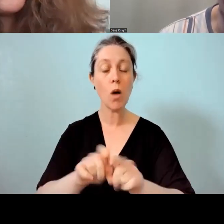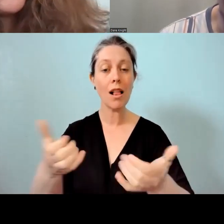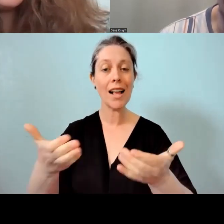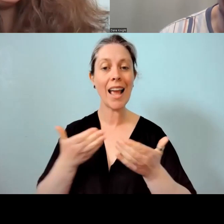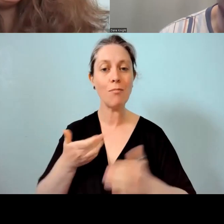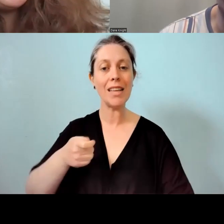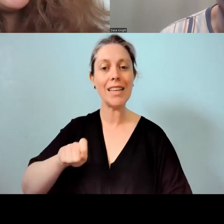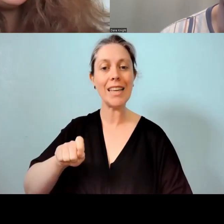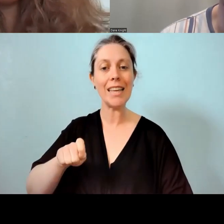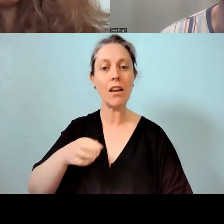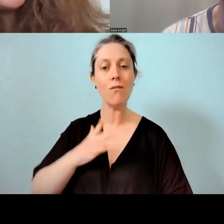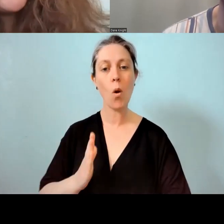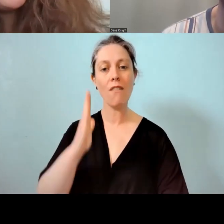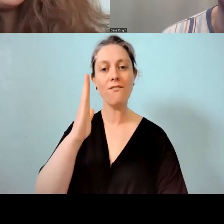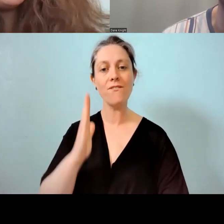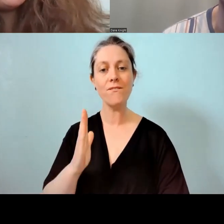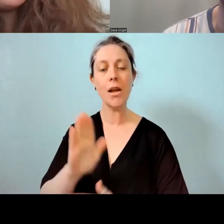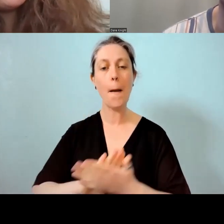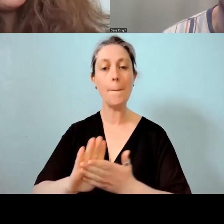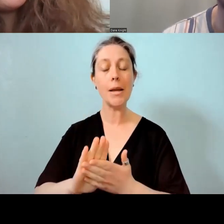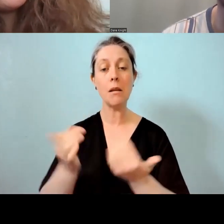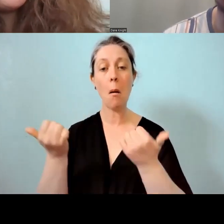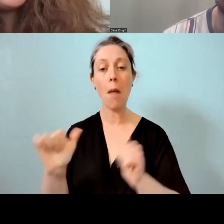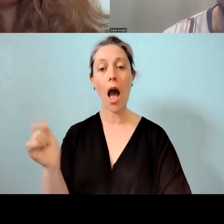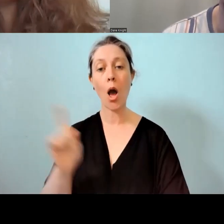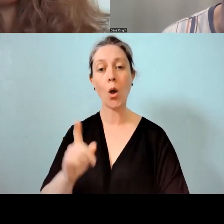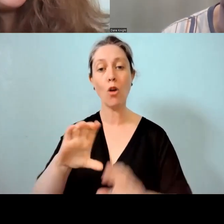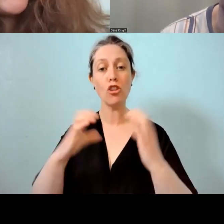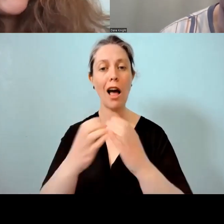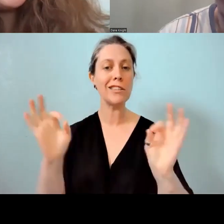which enabled me to get to class without having to climb up the stairs, which was nice.